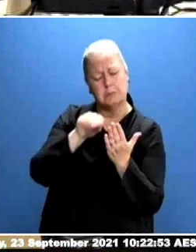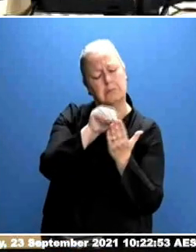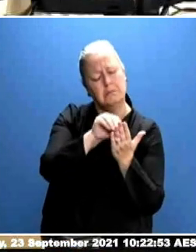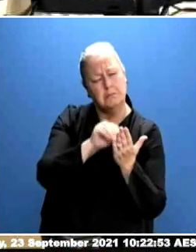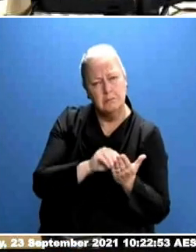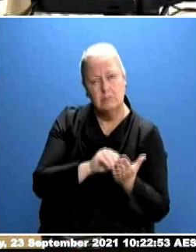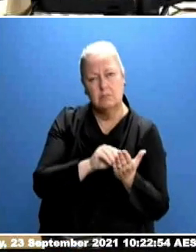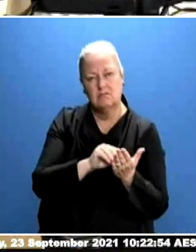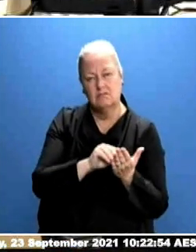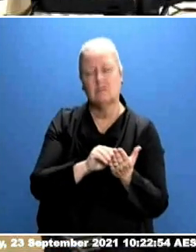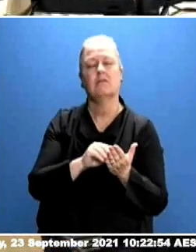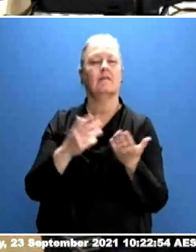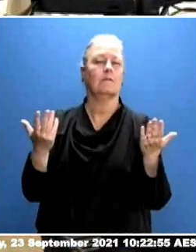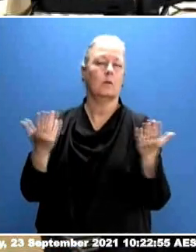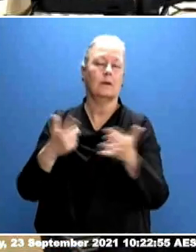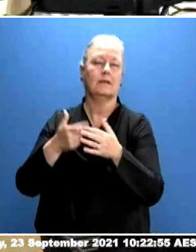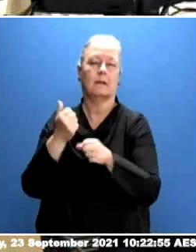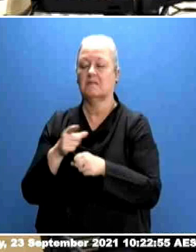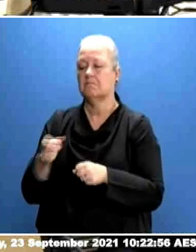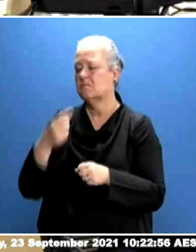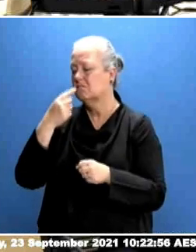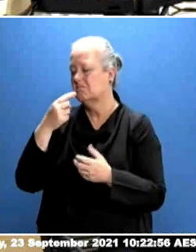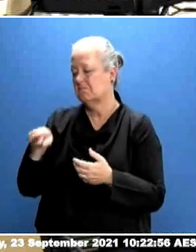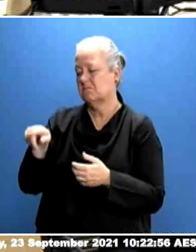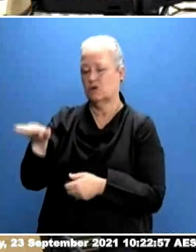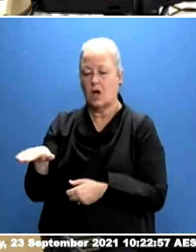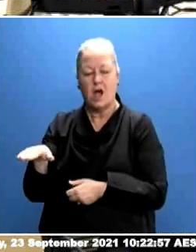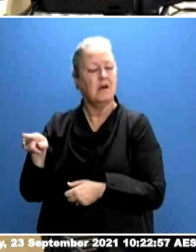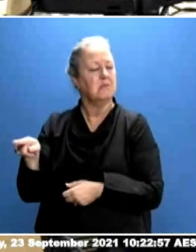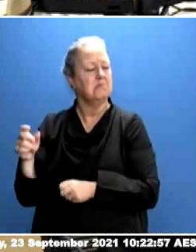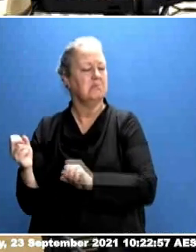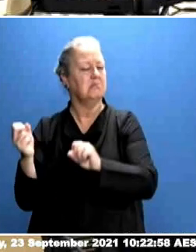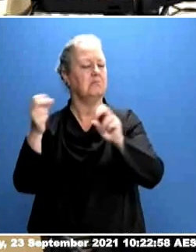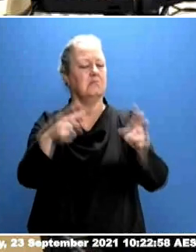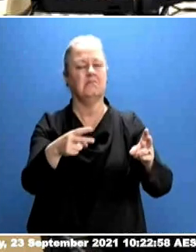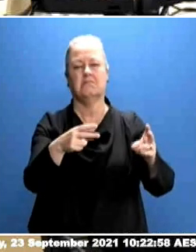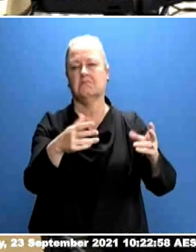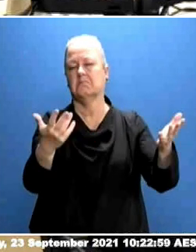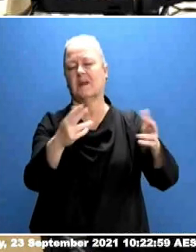coming back into community, whichever setting it might be, all the while is it